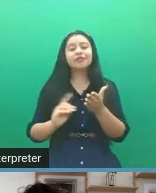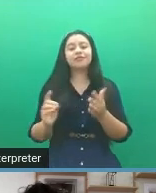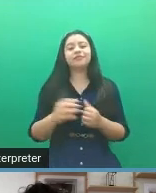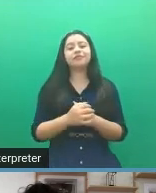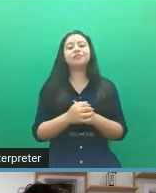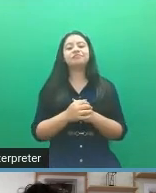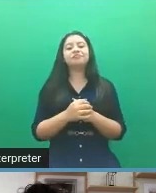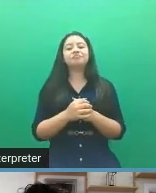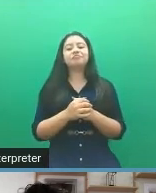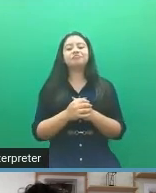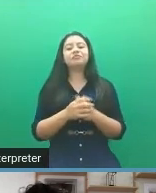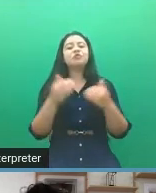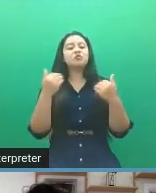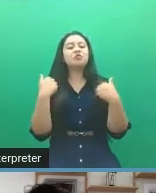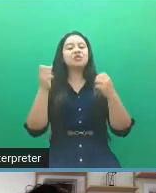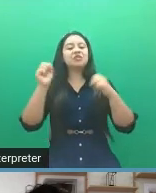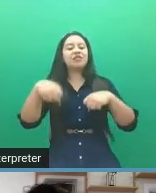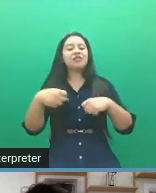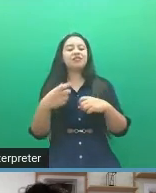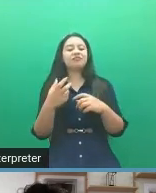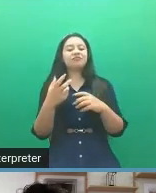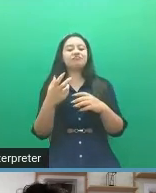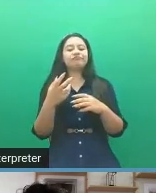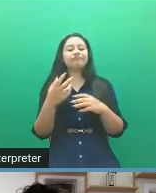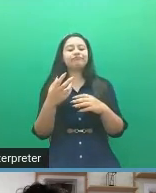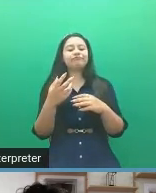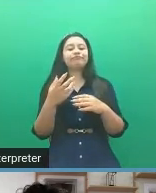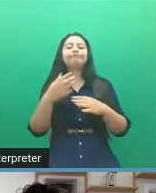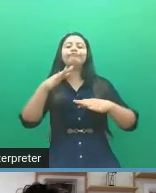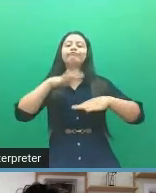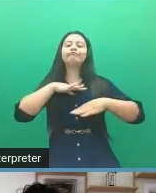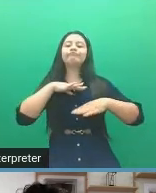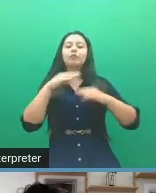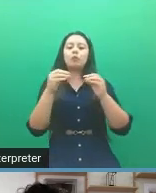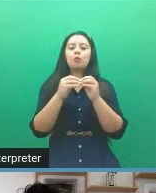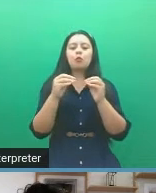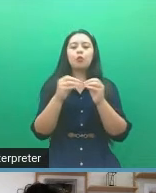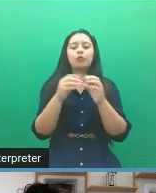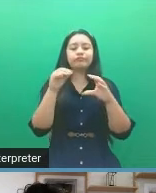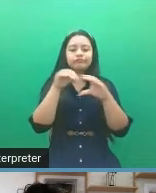can extend our reach and we can satisfy many of the strategic performance objectives and